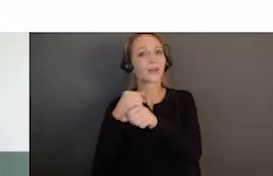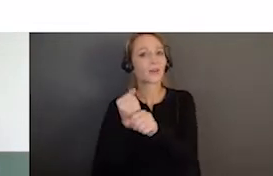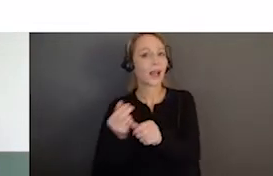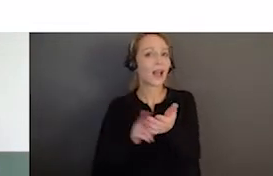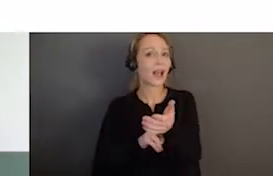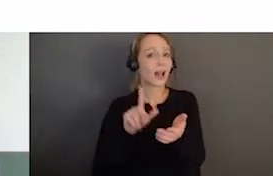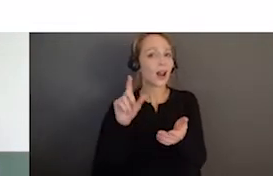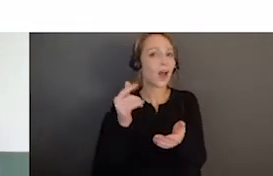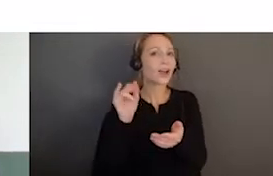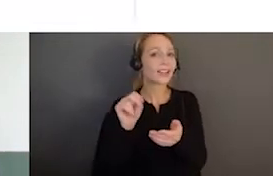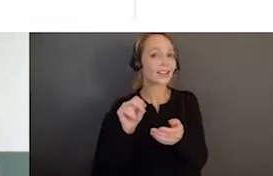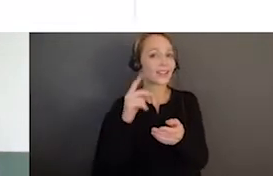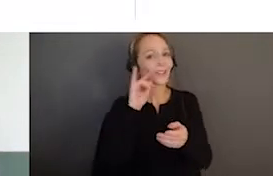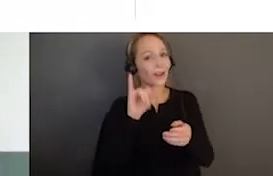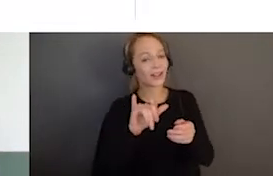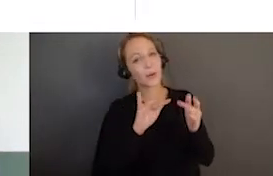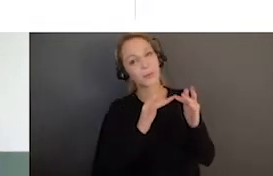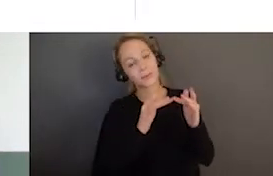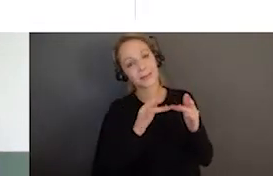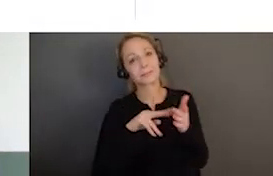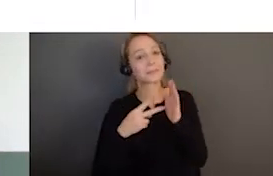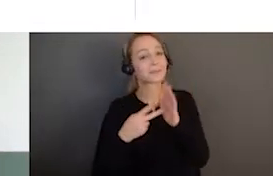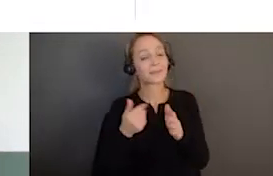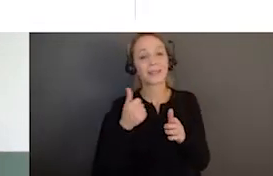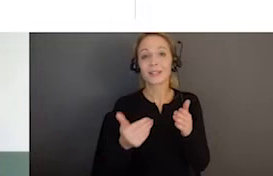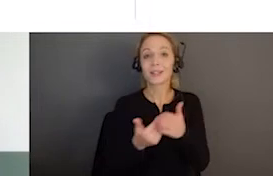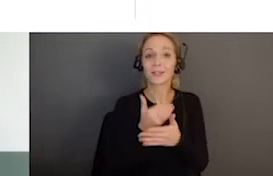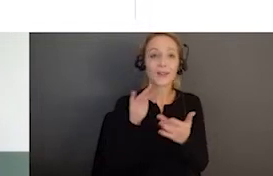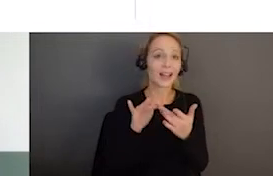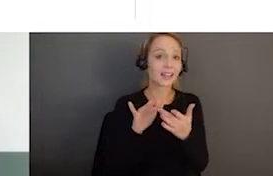SO THIS LIST AUTOMATICALLY ADDS ANY NEW CONTACTS THAT HAVE AN ASSOCIATED JOB APPLICATION.